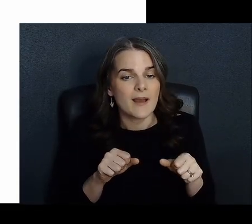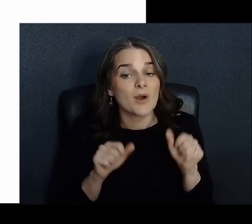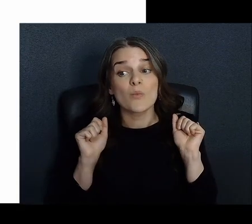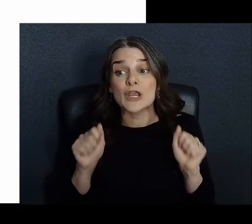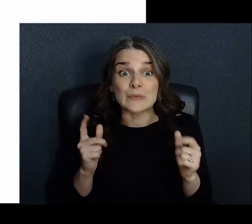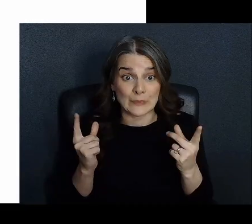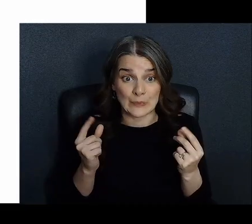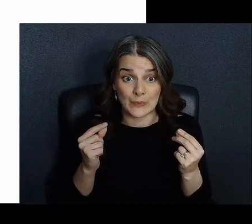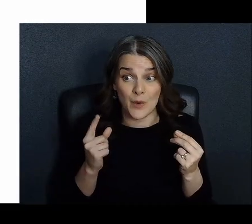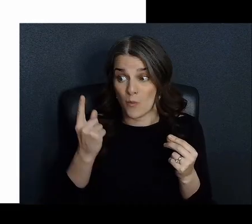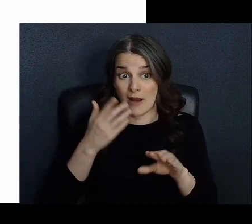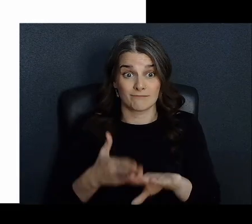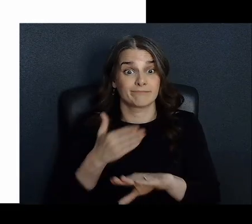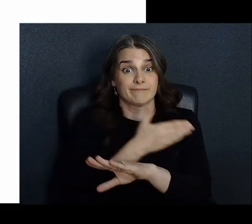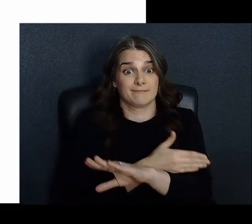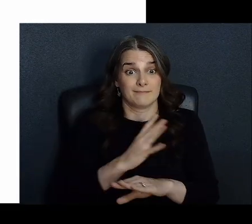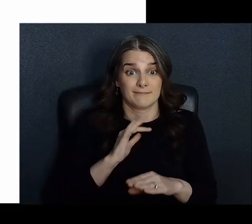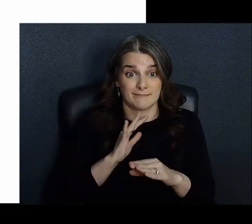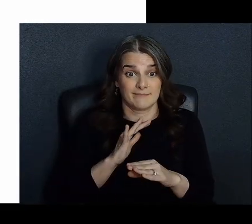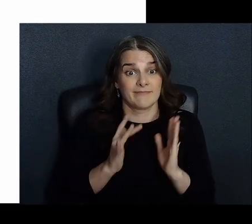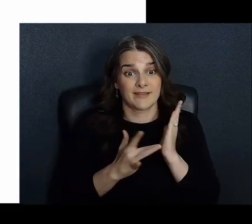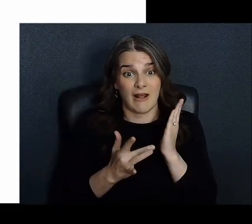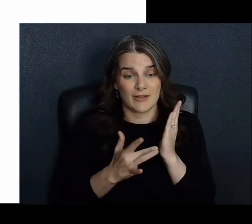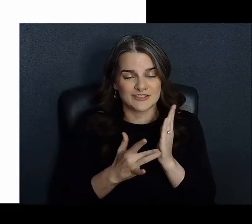in these Kindle devices, is that once